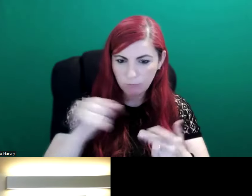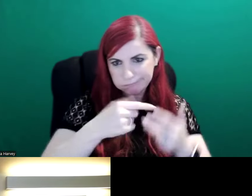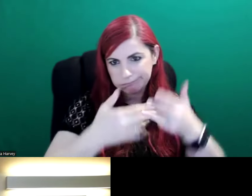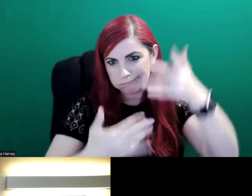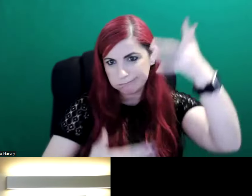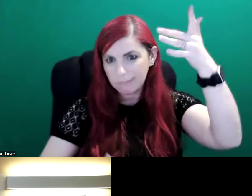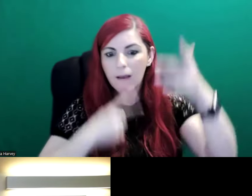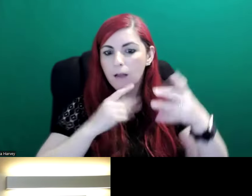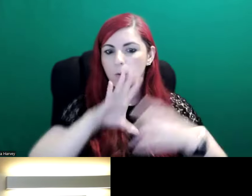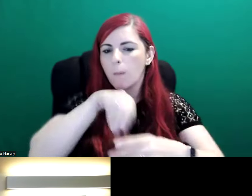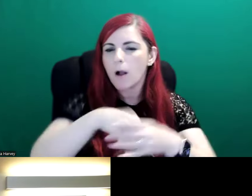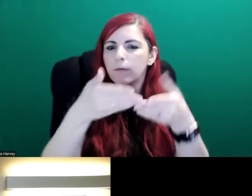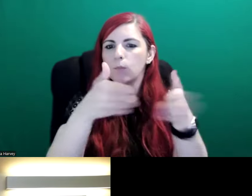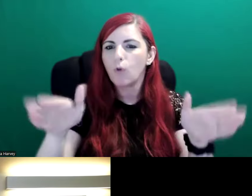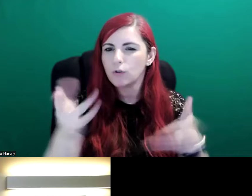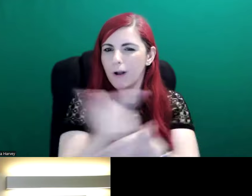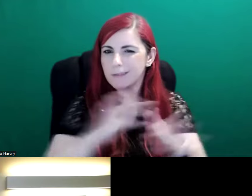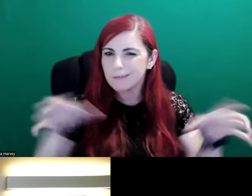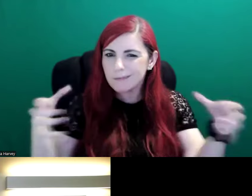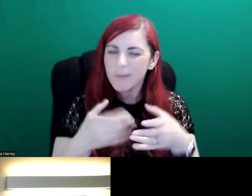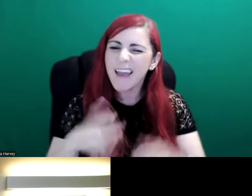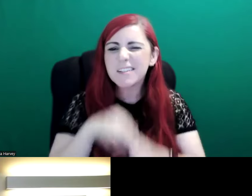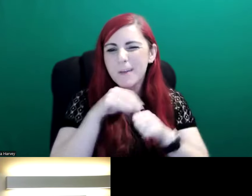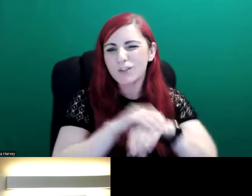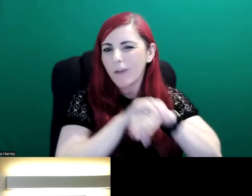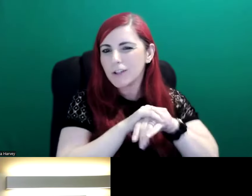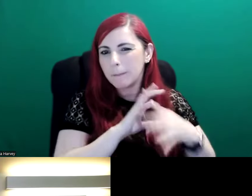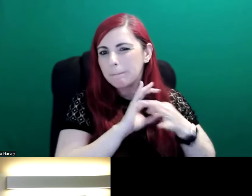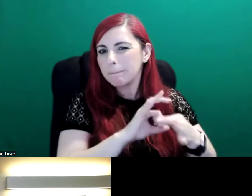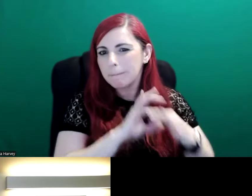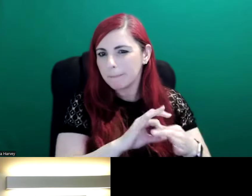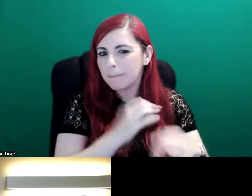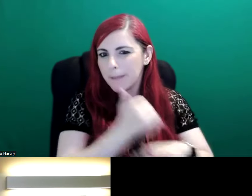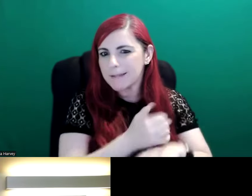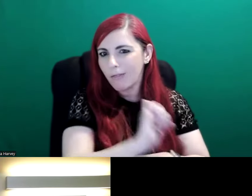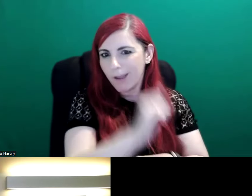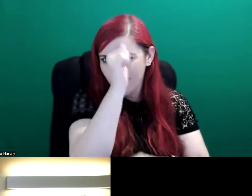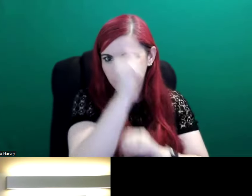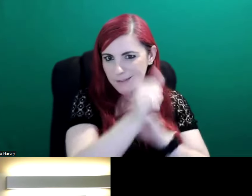artistic circle, but they had this special relationship based on their experience in their 20s in Paris.